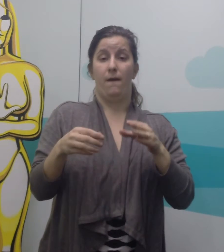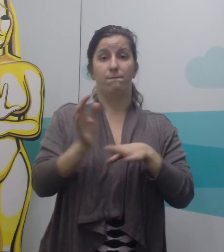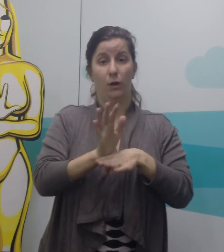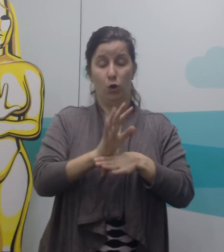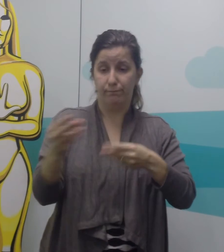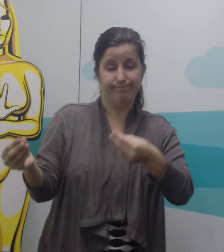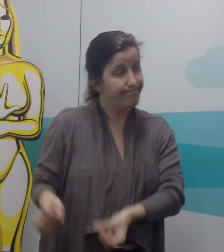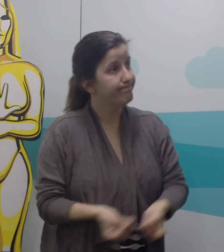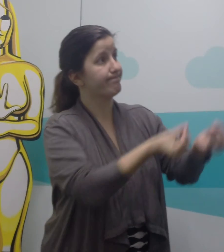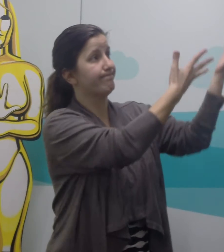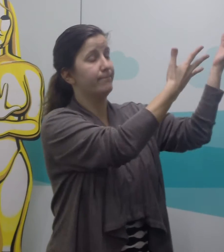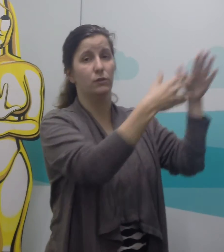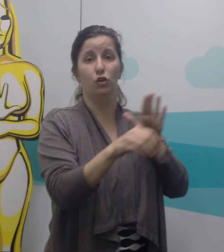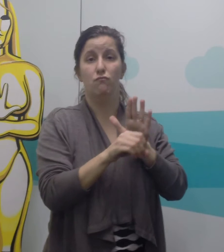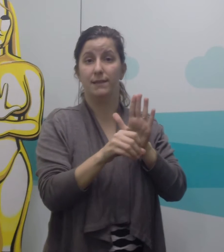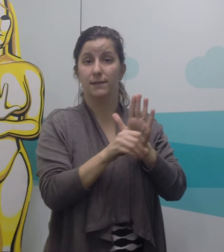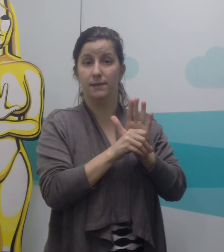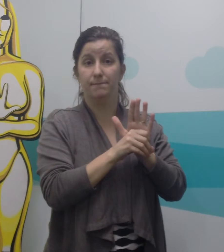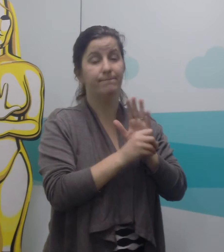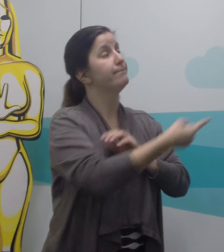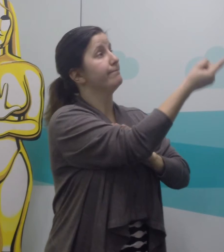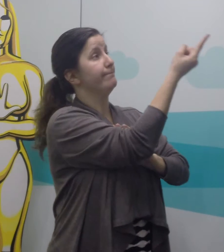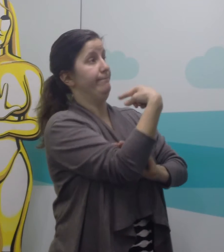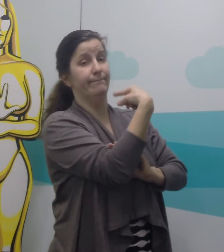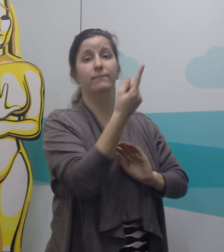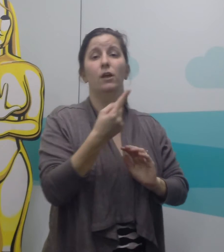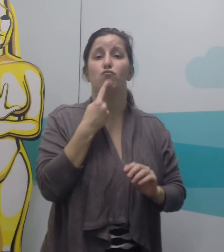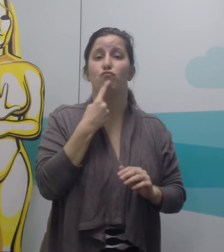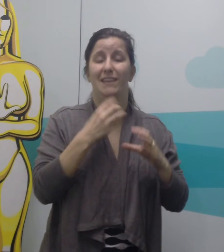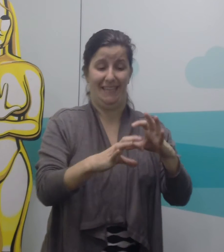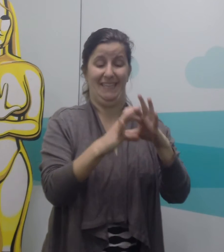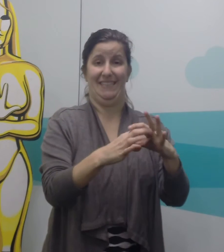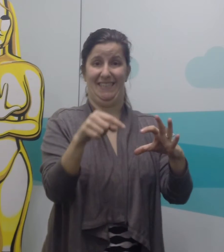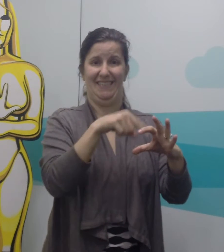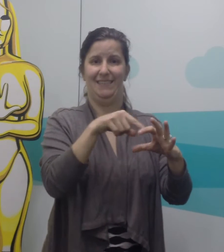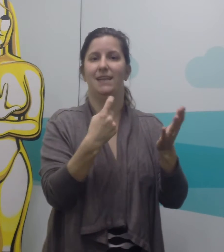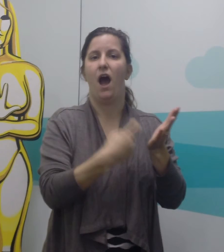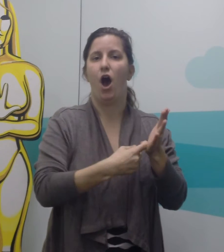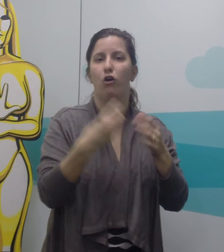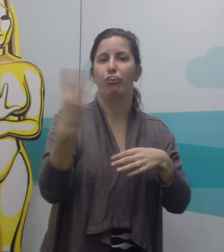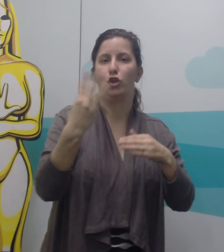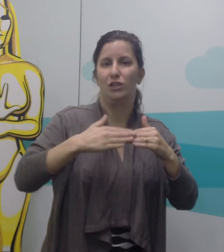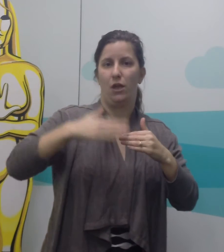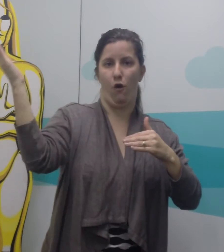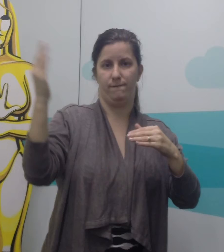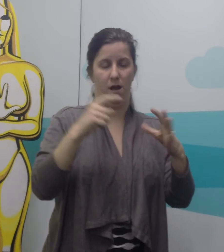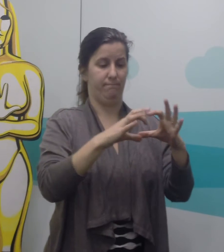6. If the movie is submitted to classifications and they tell us rating is R13 and over (red sticker)